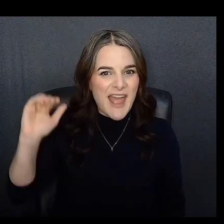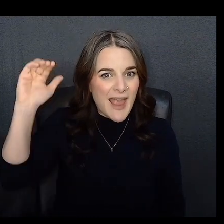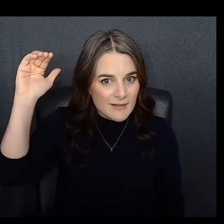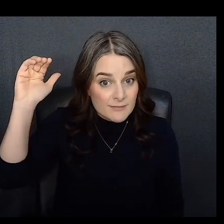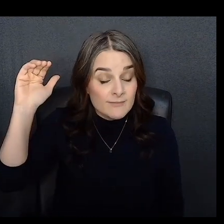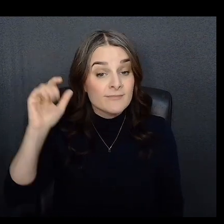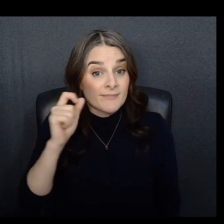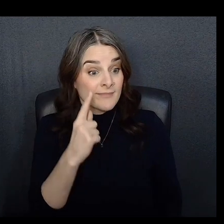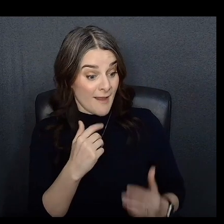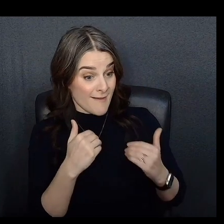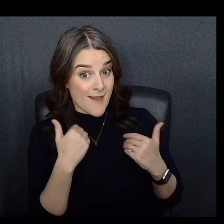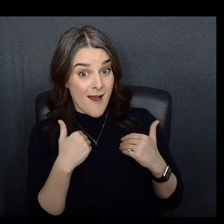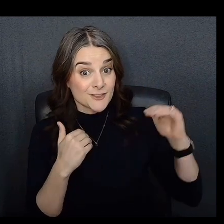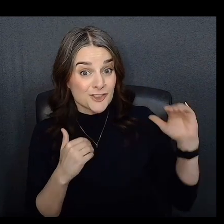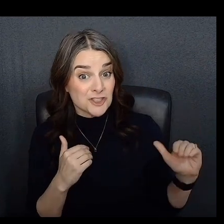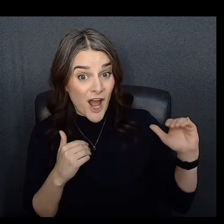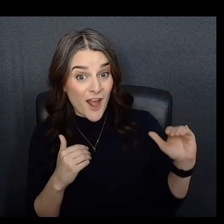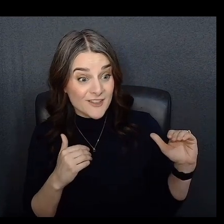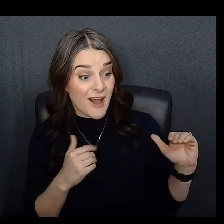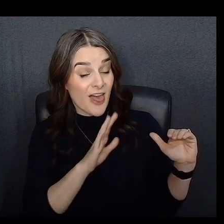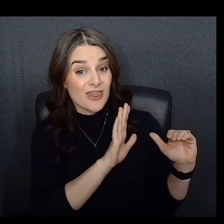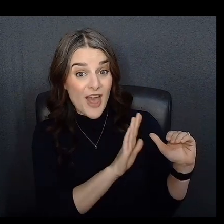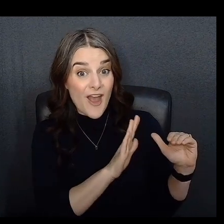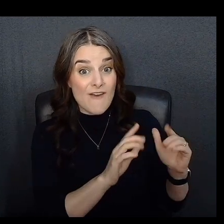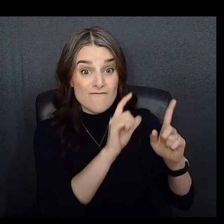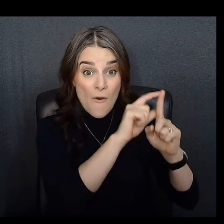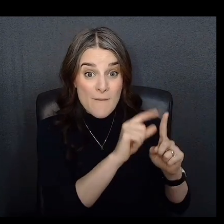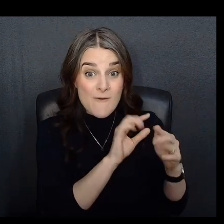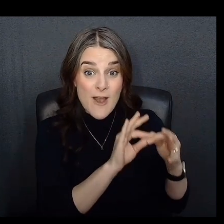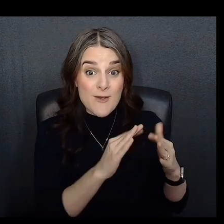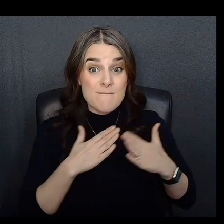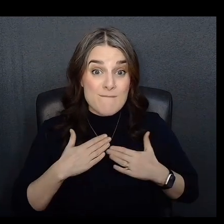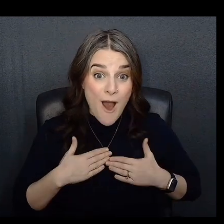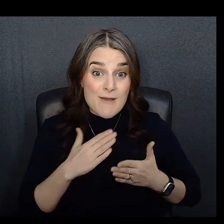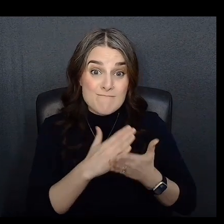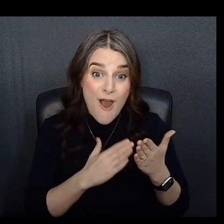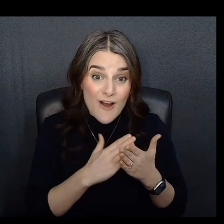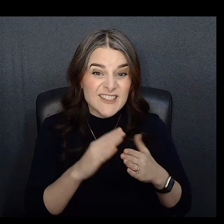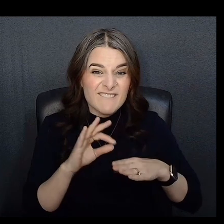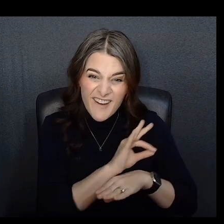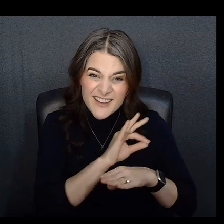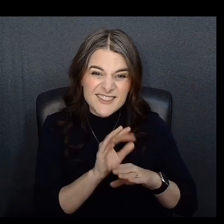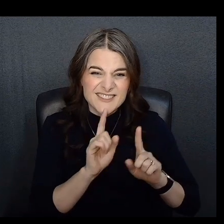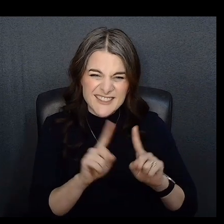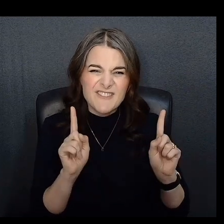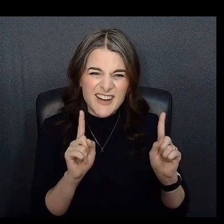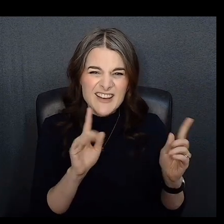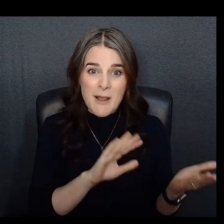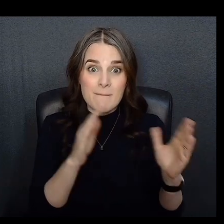about body parts, and bodily functions, and things like that, and relationships, is going to look a lot different than